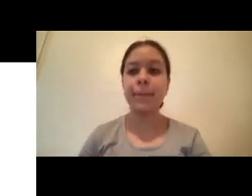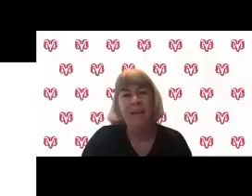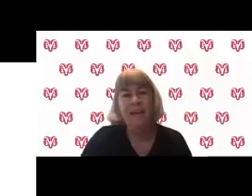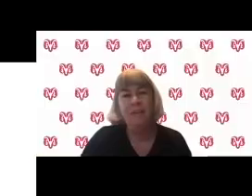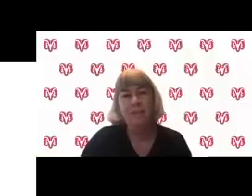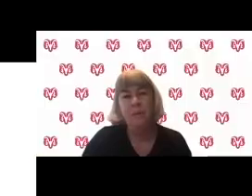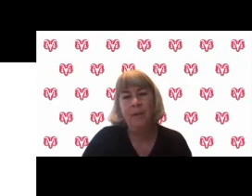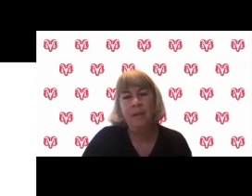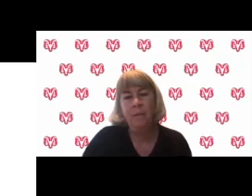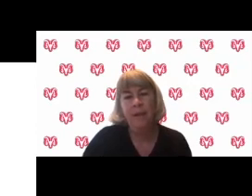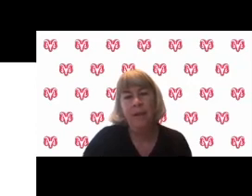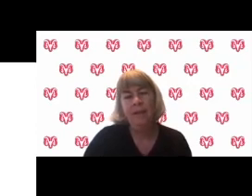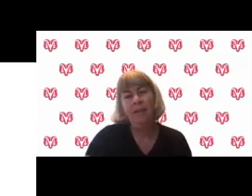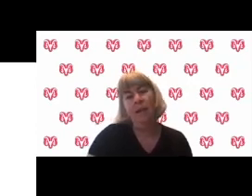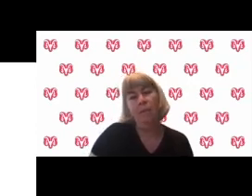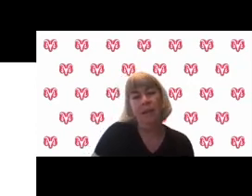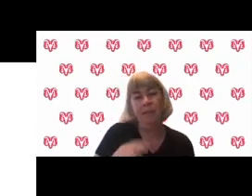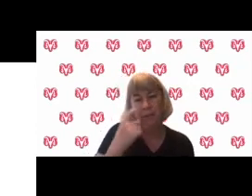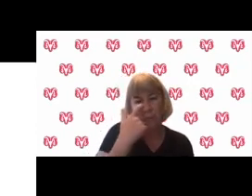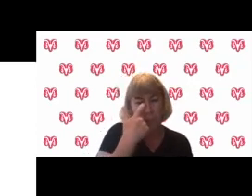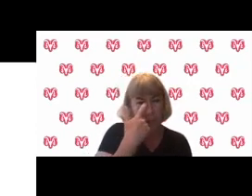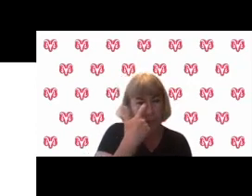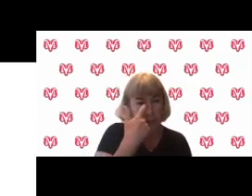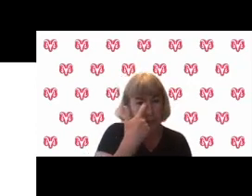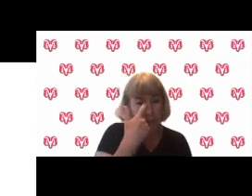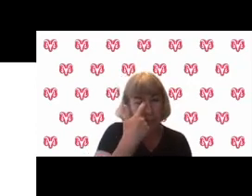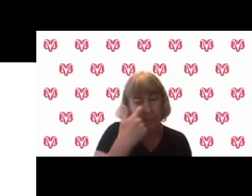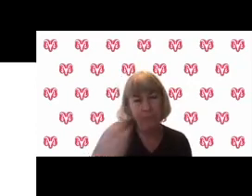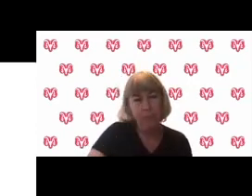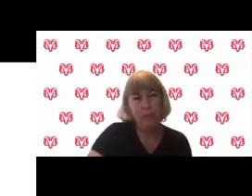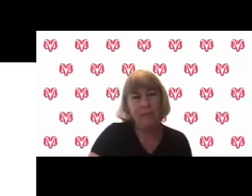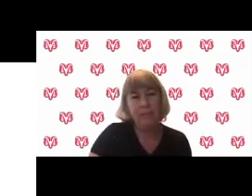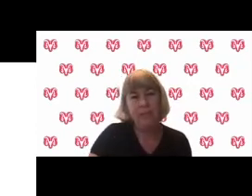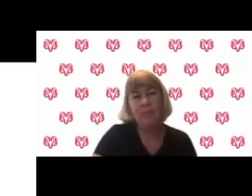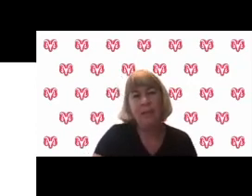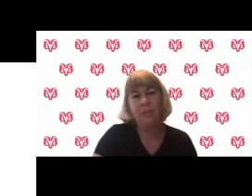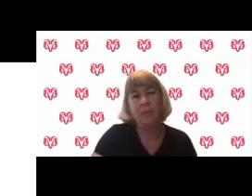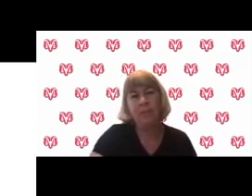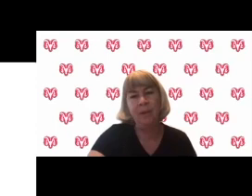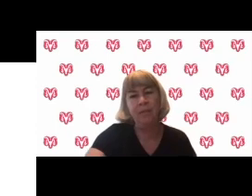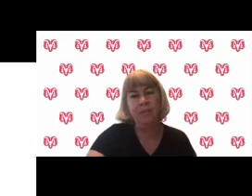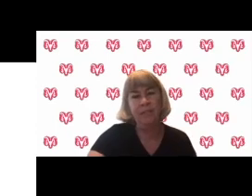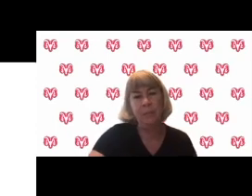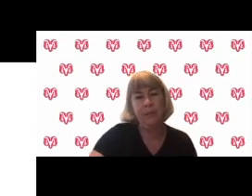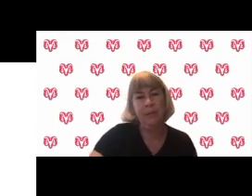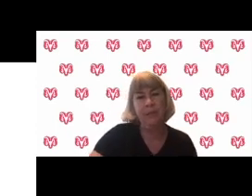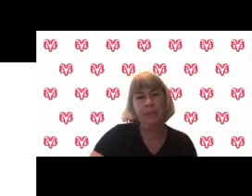Yeah. And I also want to want to add, Natalie, to your point, so students have stories about their lived experience.